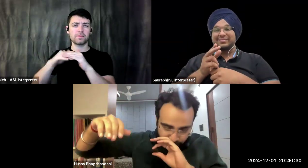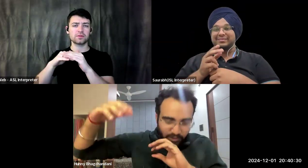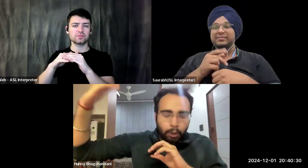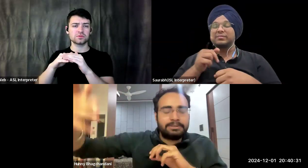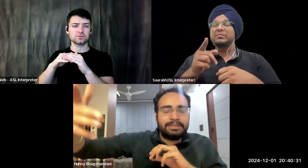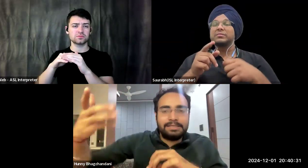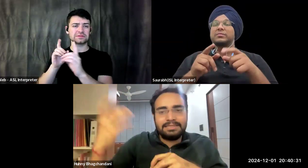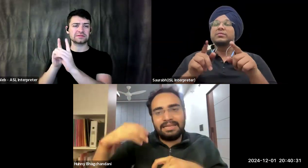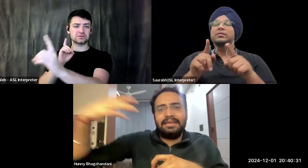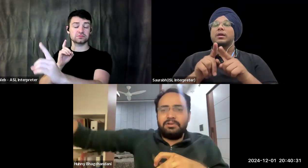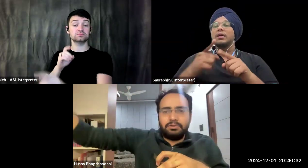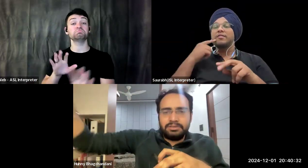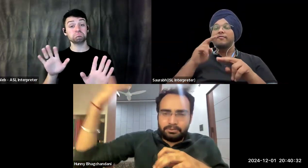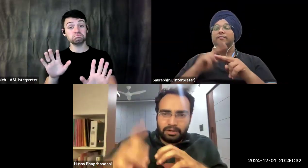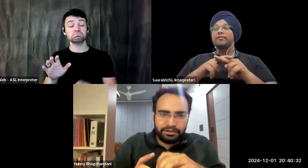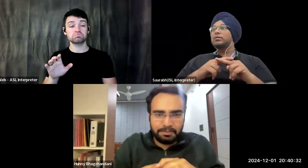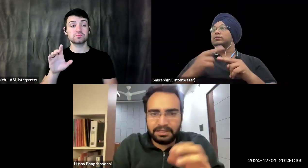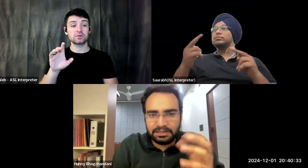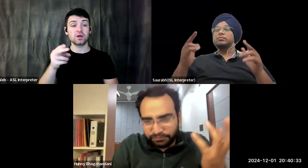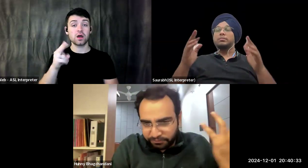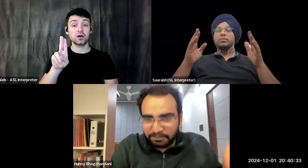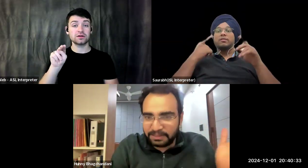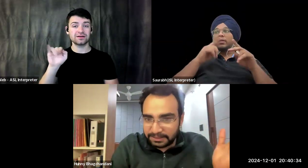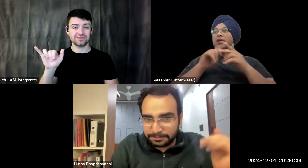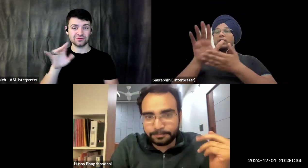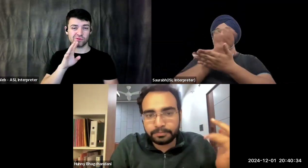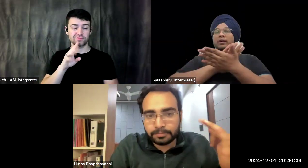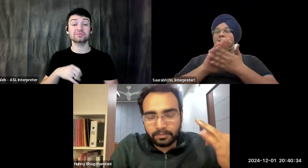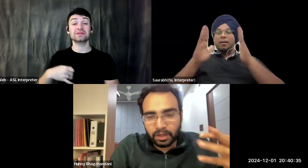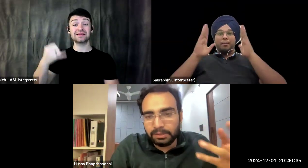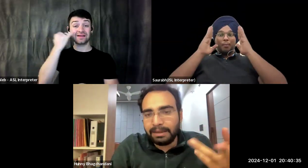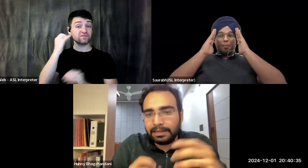obstacles, it can go up to 100 meters, 50 meters.